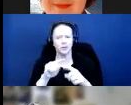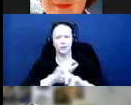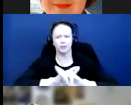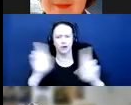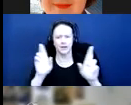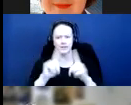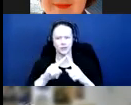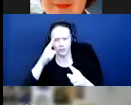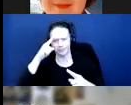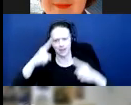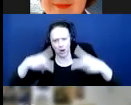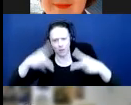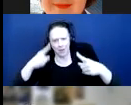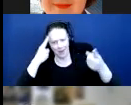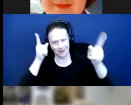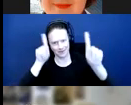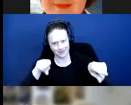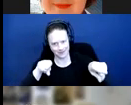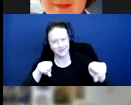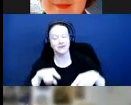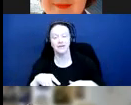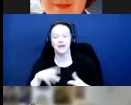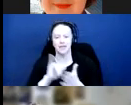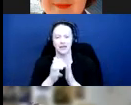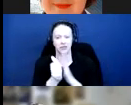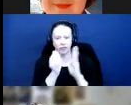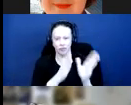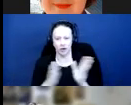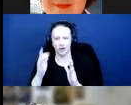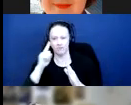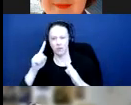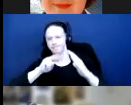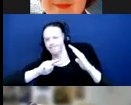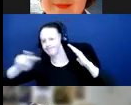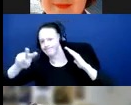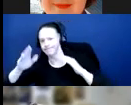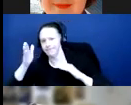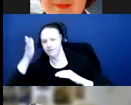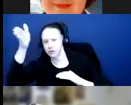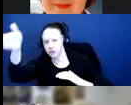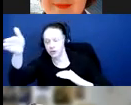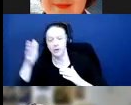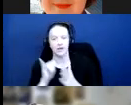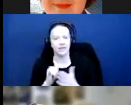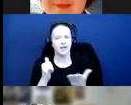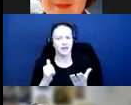And that really is the strategy for the long game that kind of goes along with the incremental change.